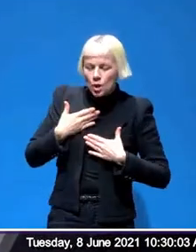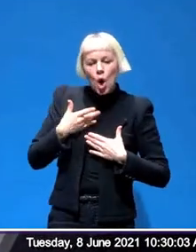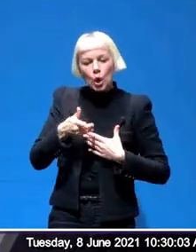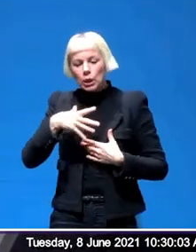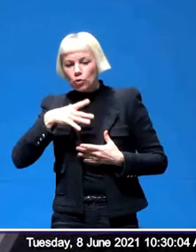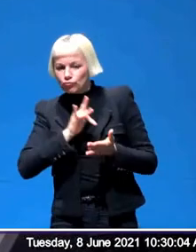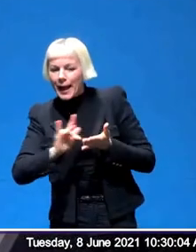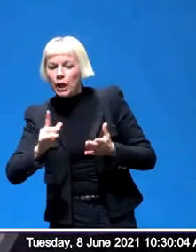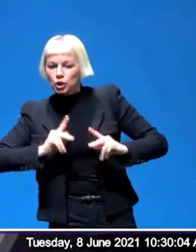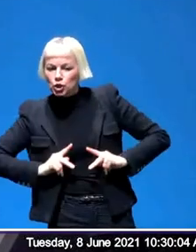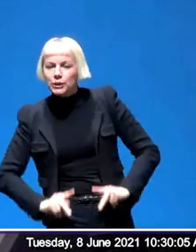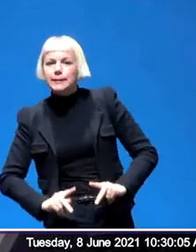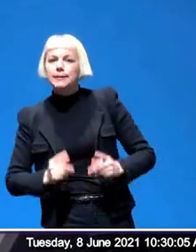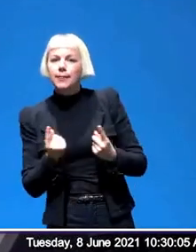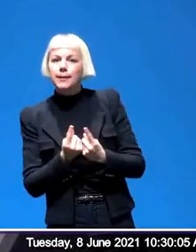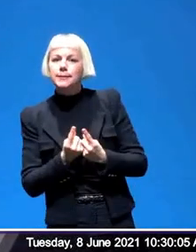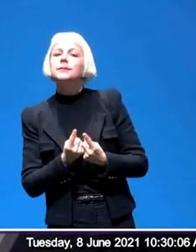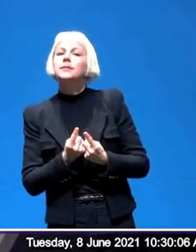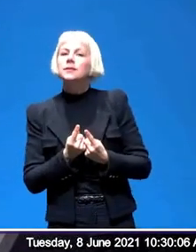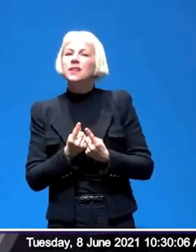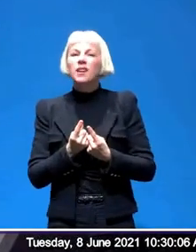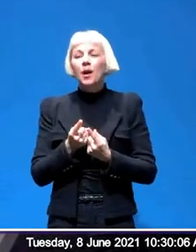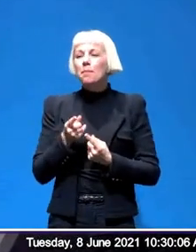that, but we would have discussions that, you know, they could go